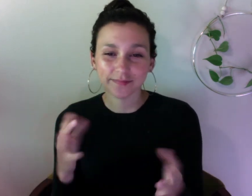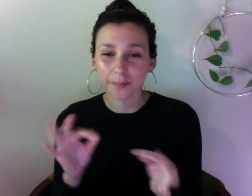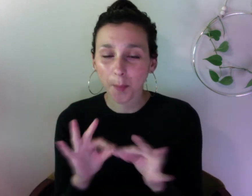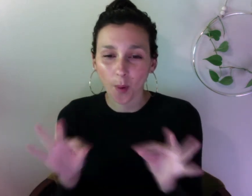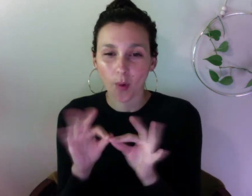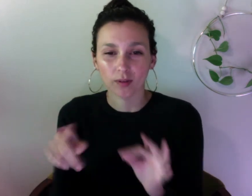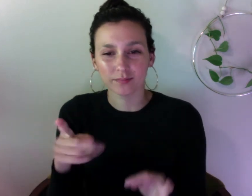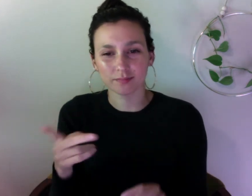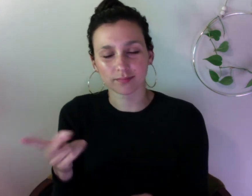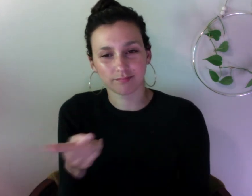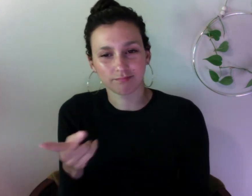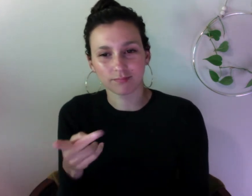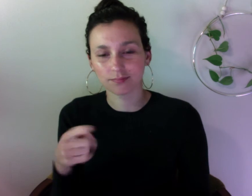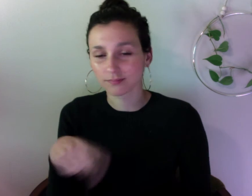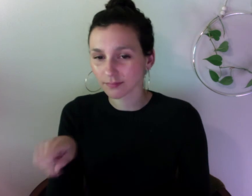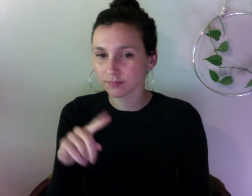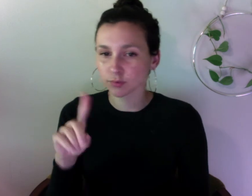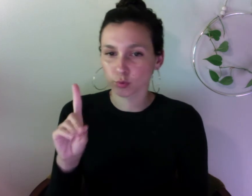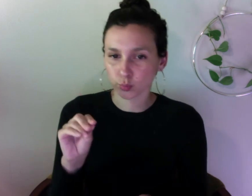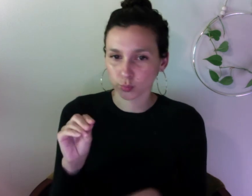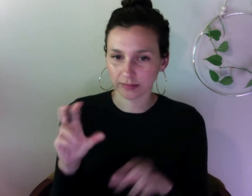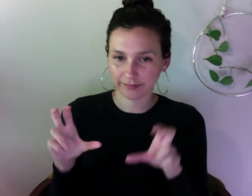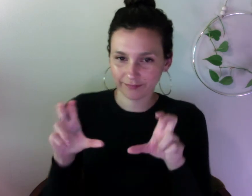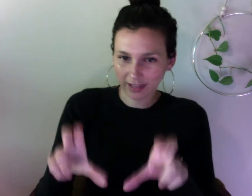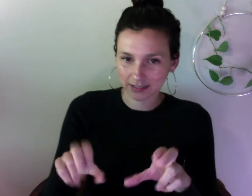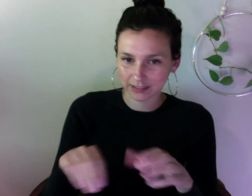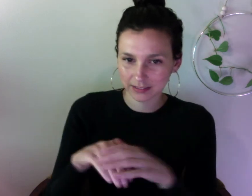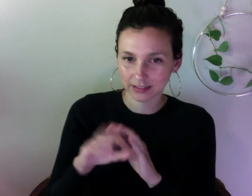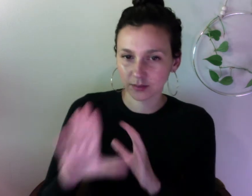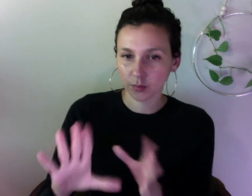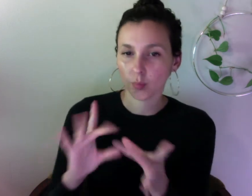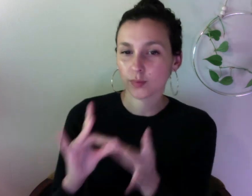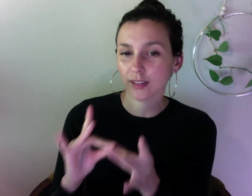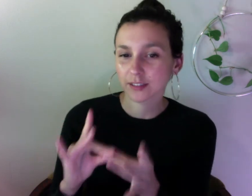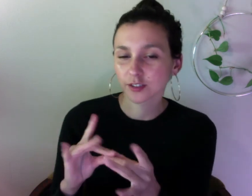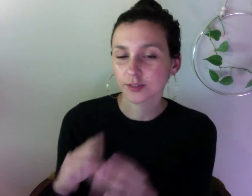it's important that you do invest in your relationship,